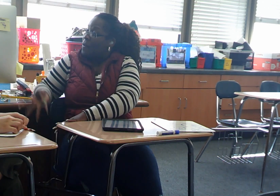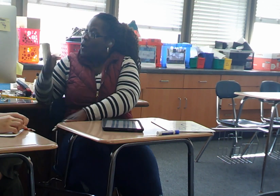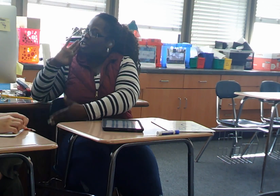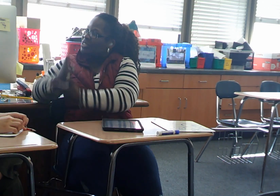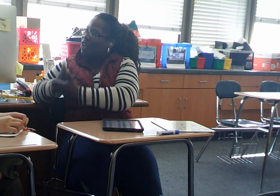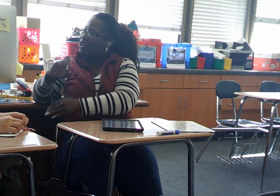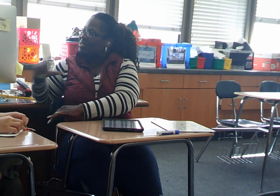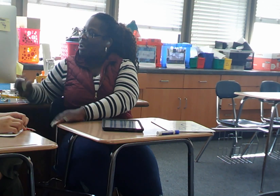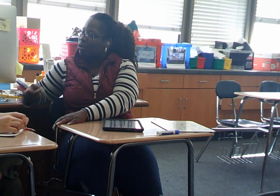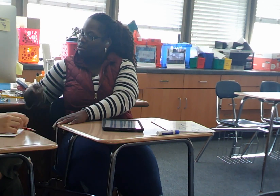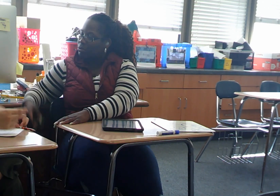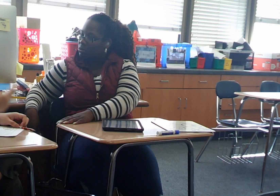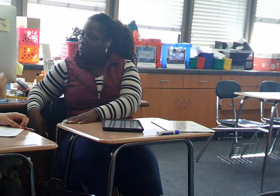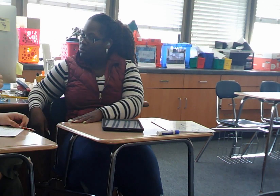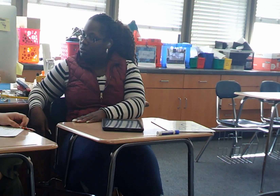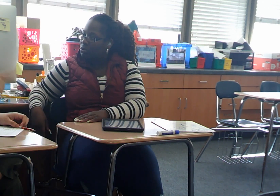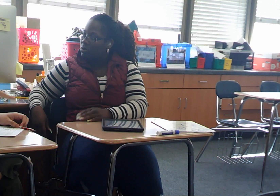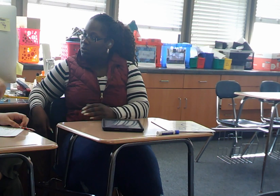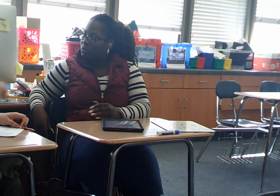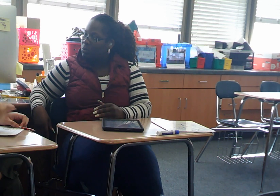daughter cells.